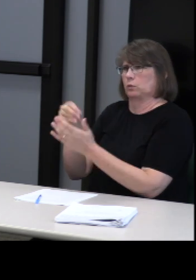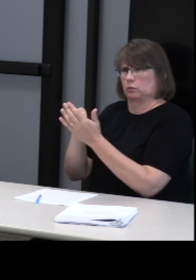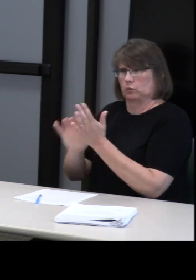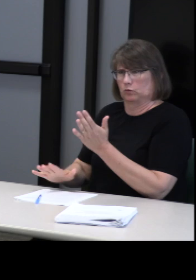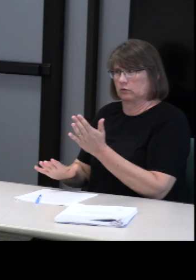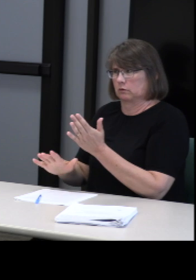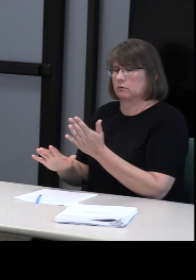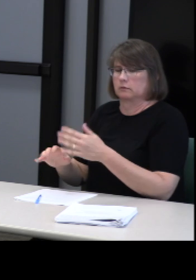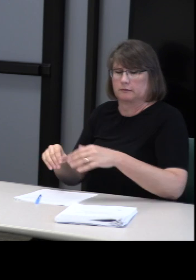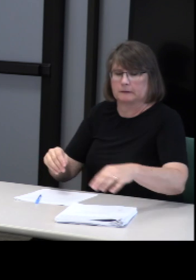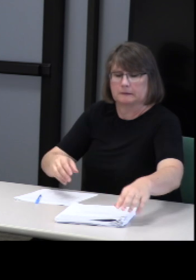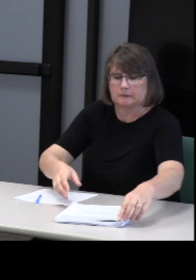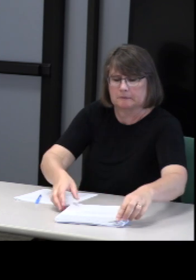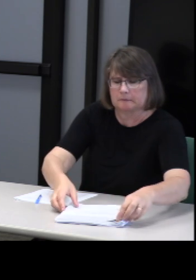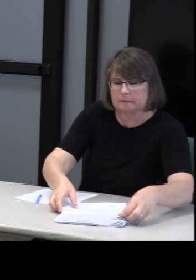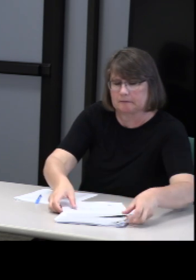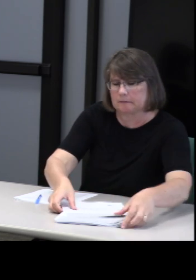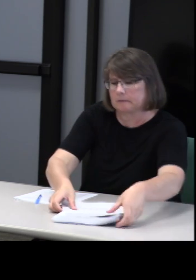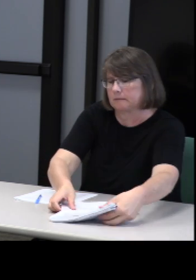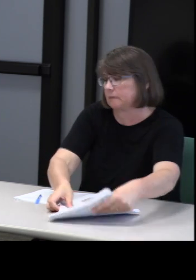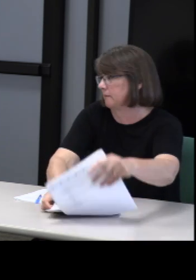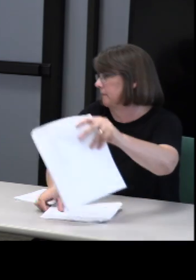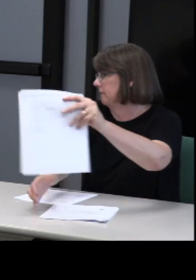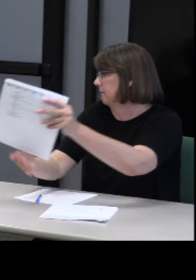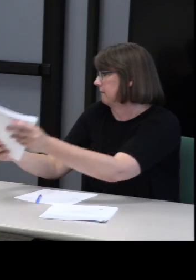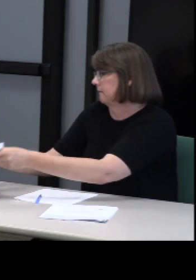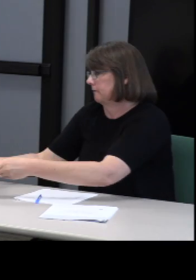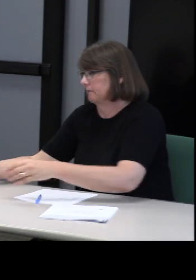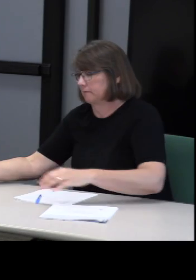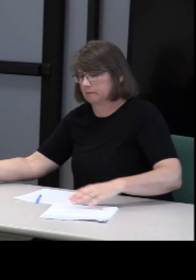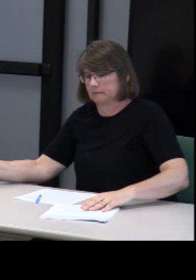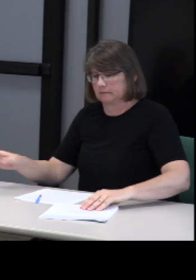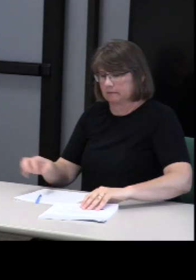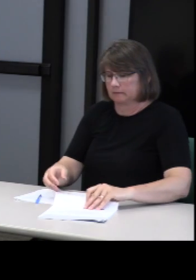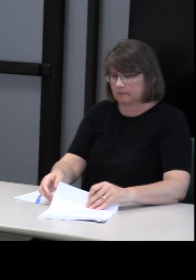specifically the part about high school students.